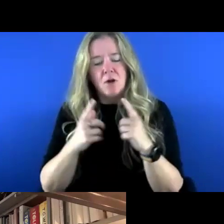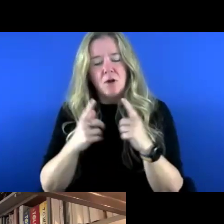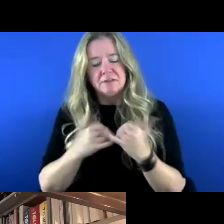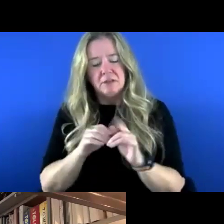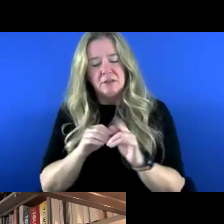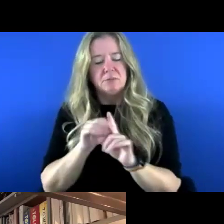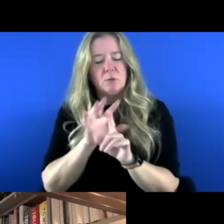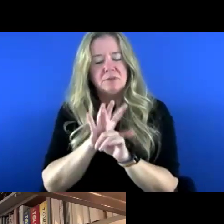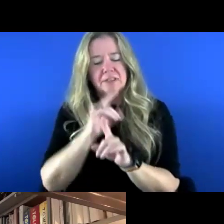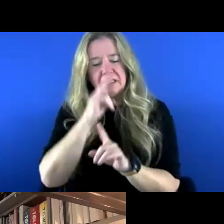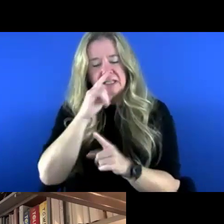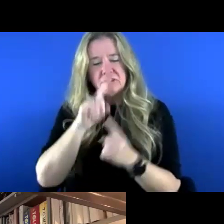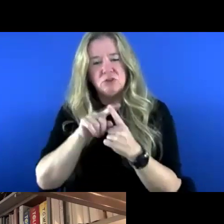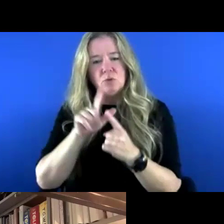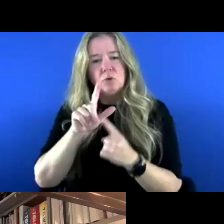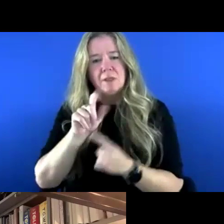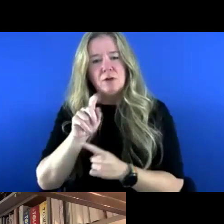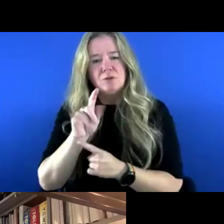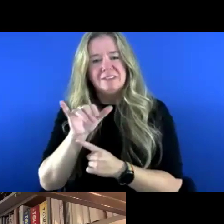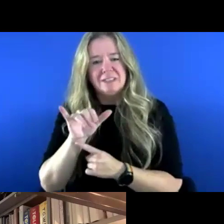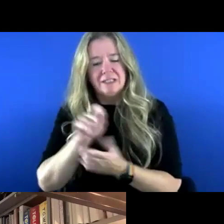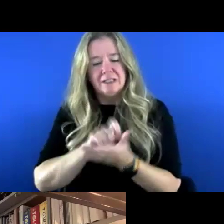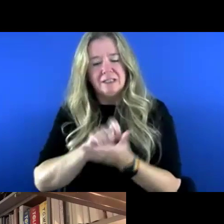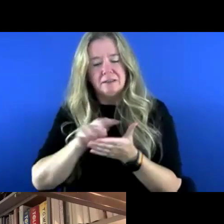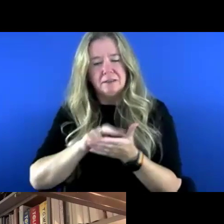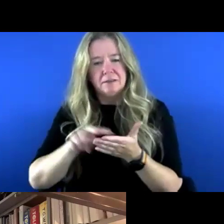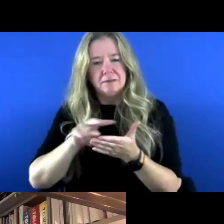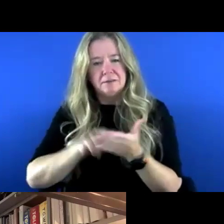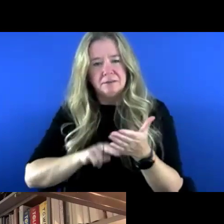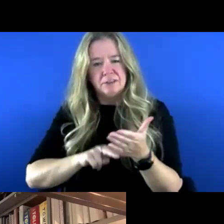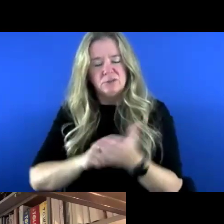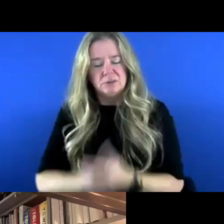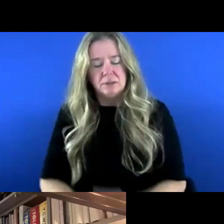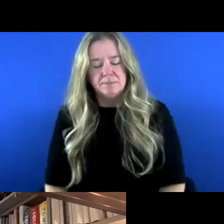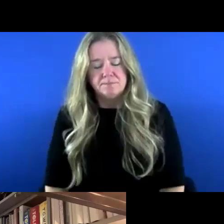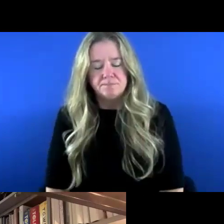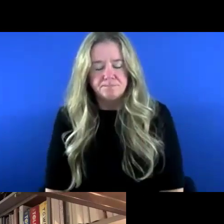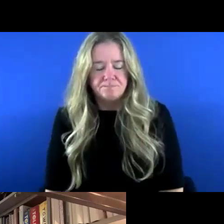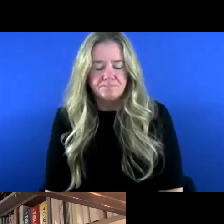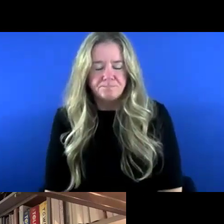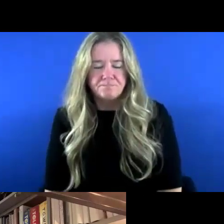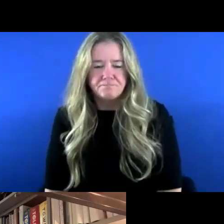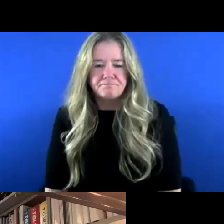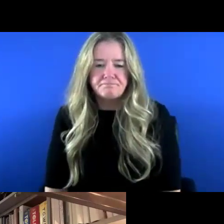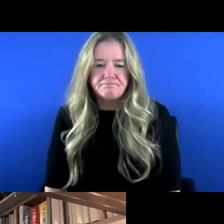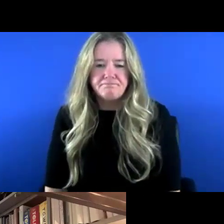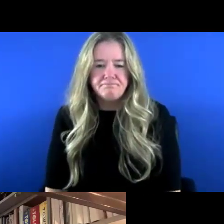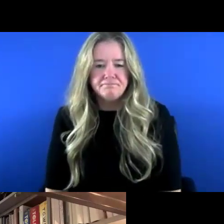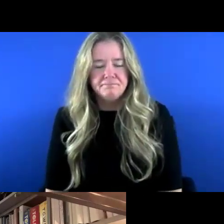our kids to literacy.